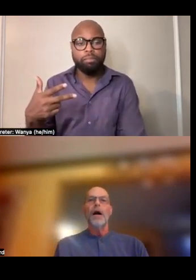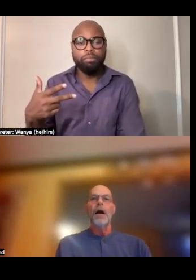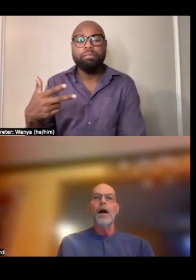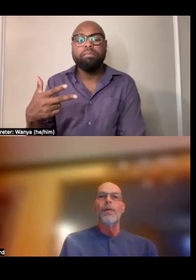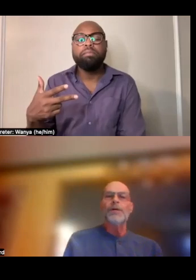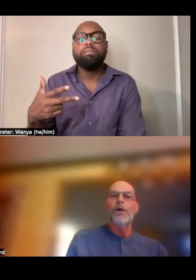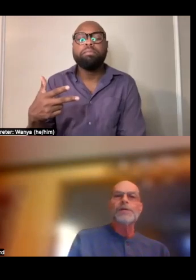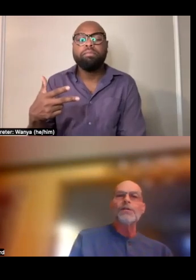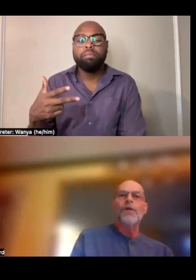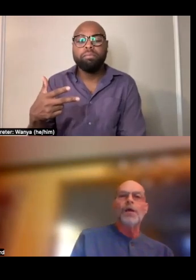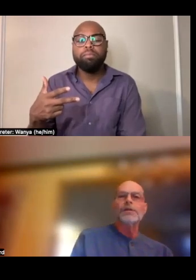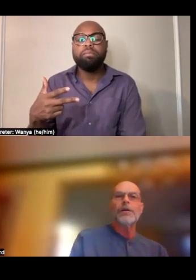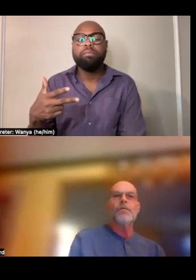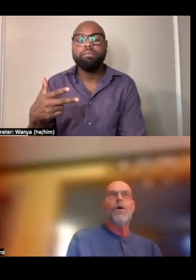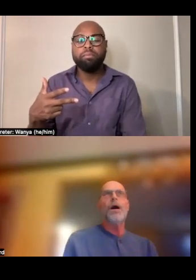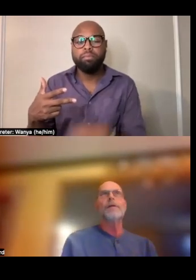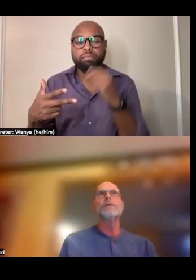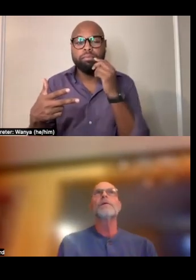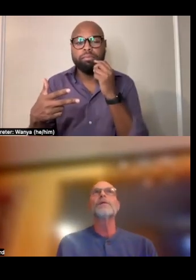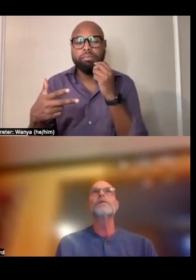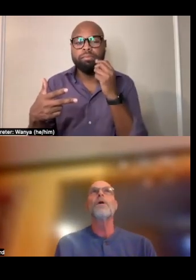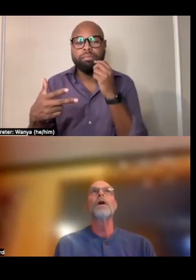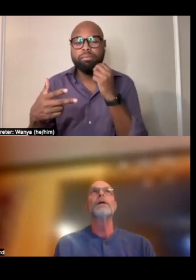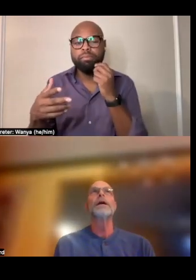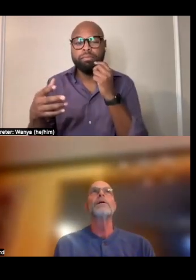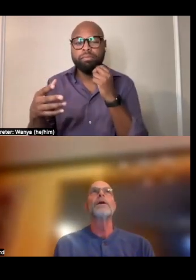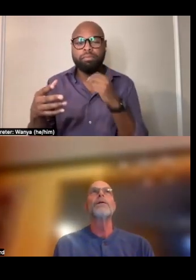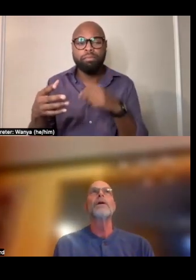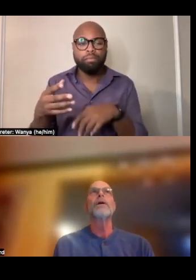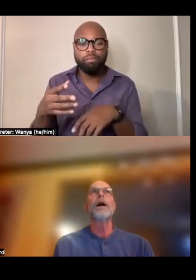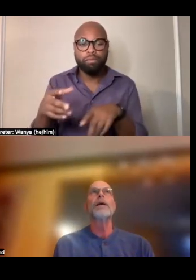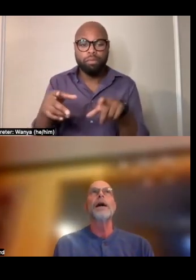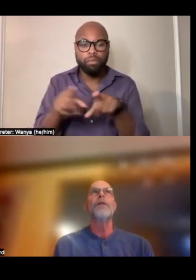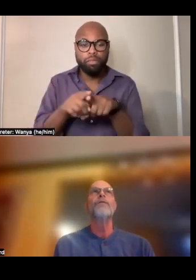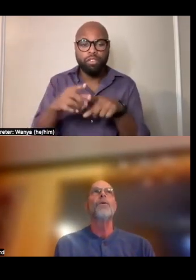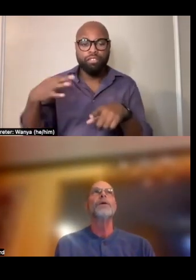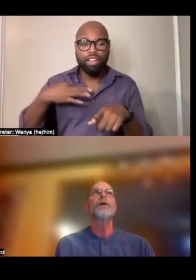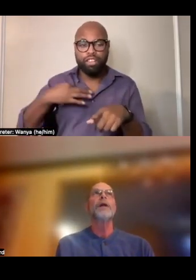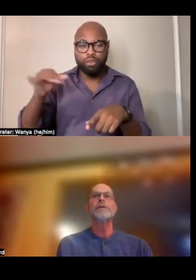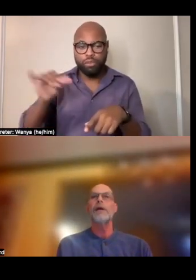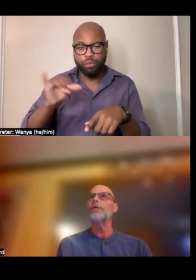But there are also voluntary ones. There's one in Irvine, California that has like